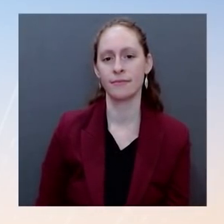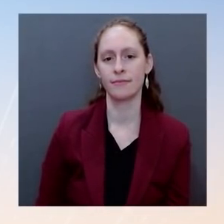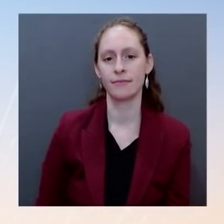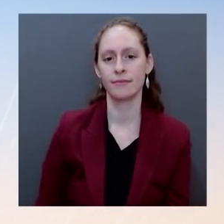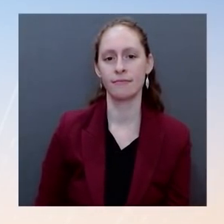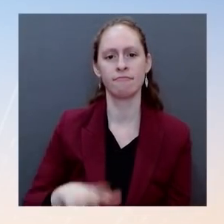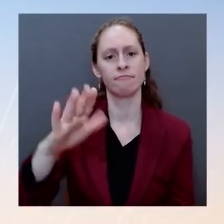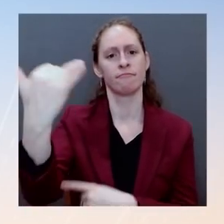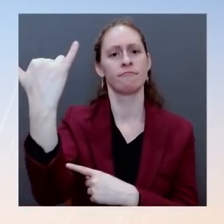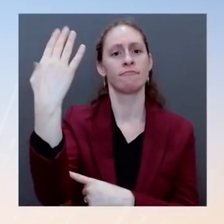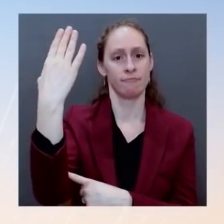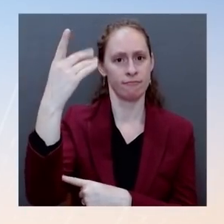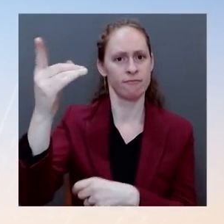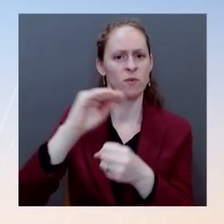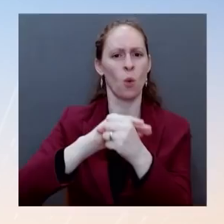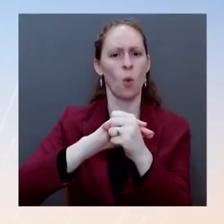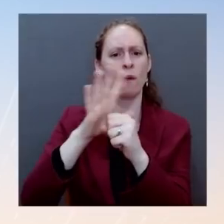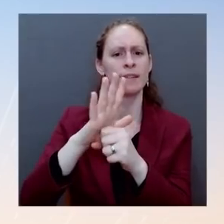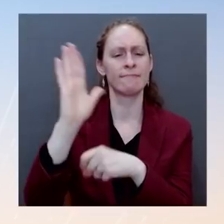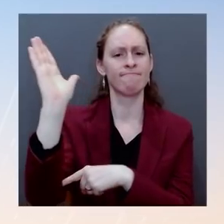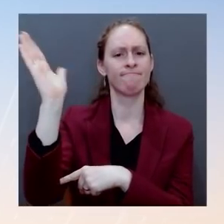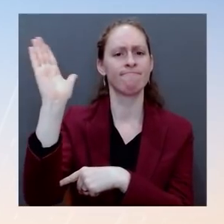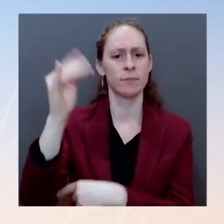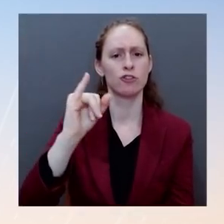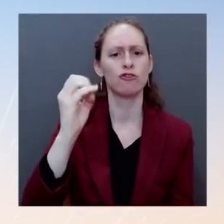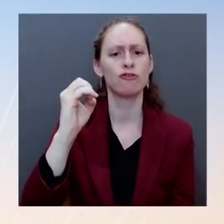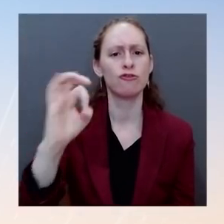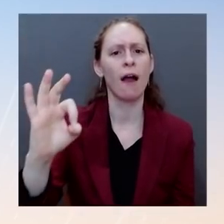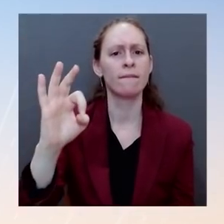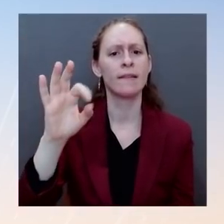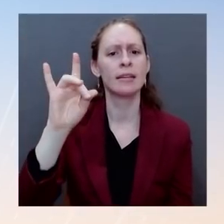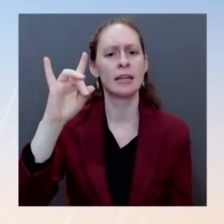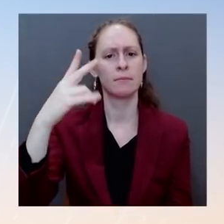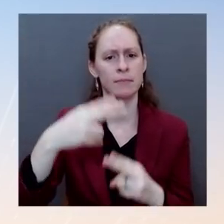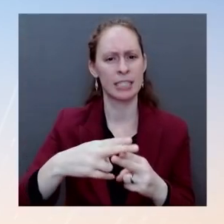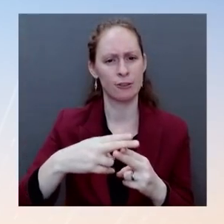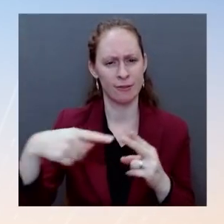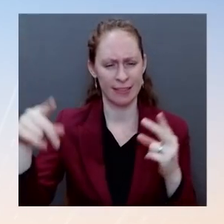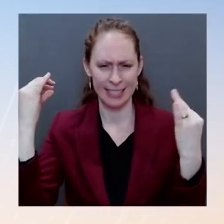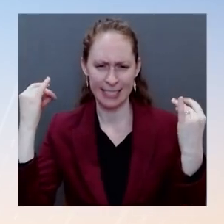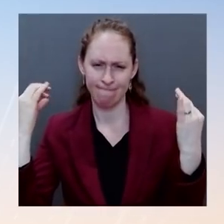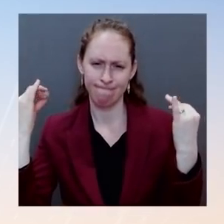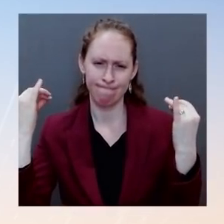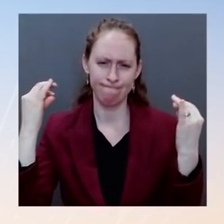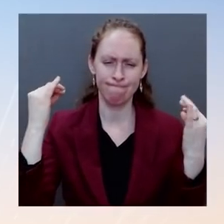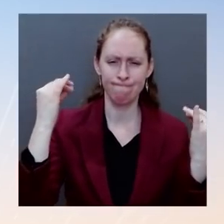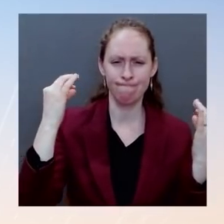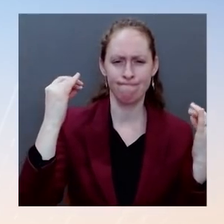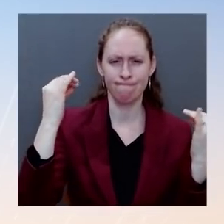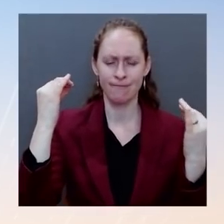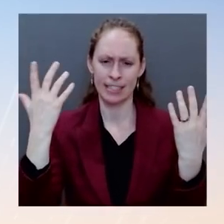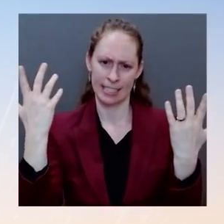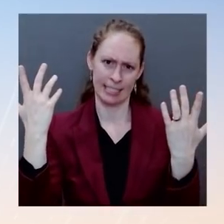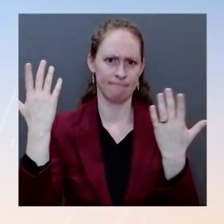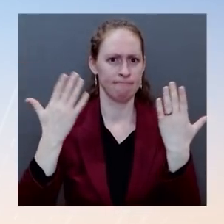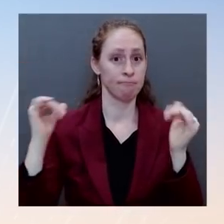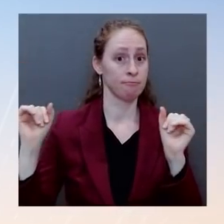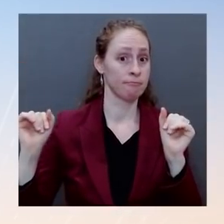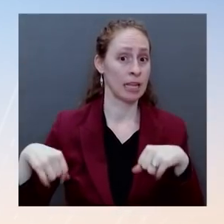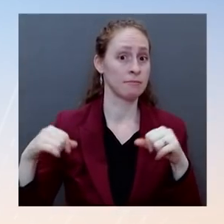that you guys are looking at on that? Ms. Psaki: I don't have more details. I would just echo -- what Jeff said is that we are strongly considering that and certainly want to ensure